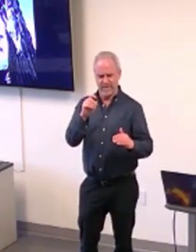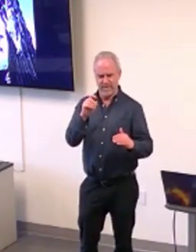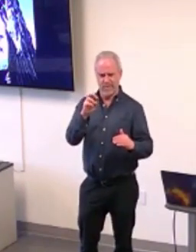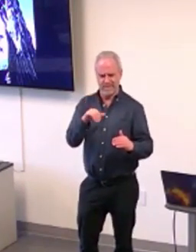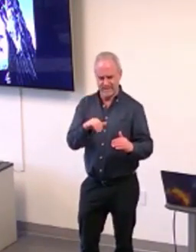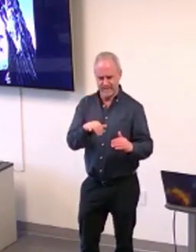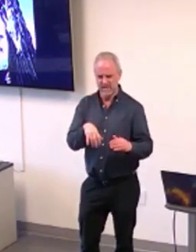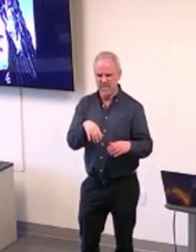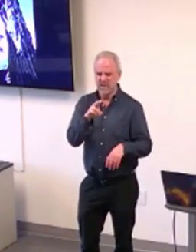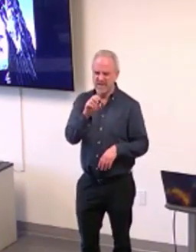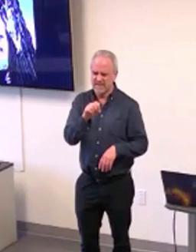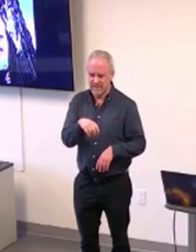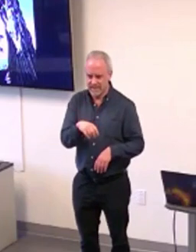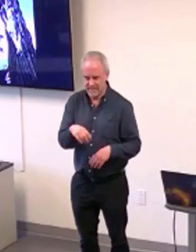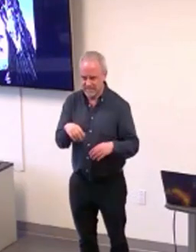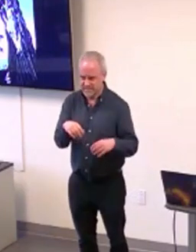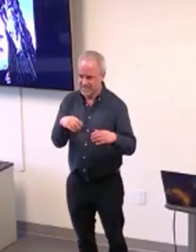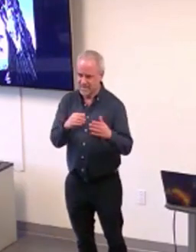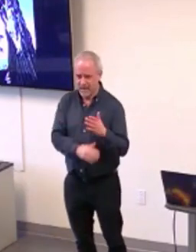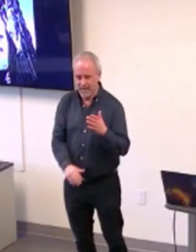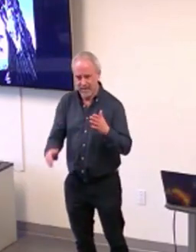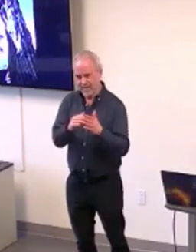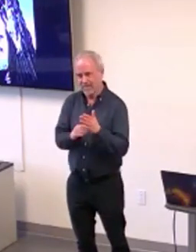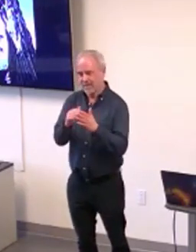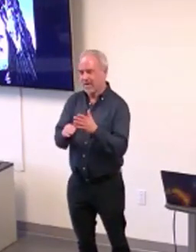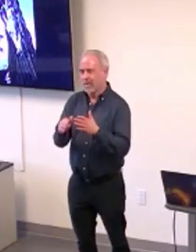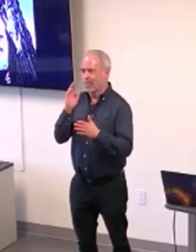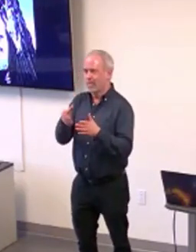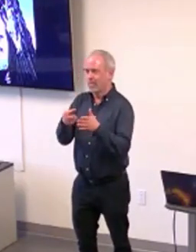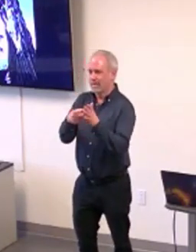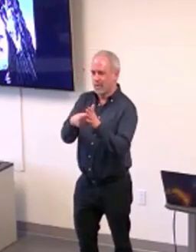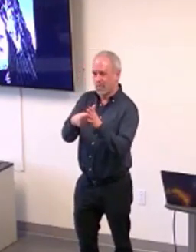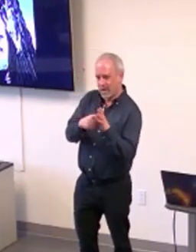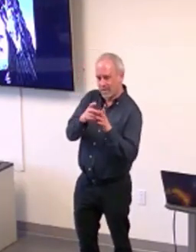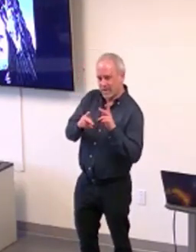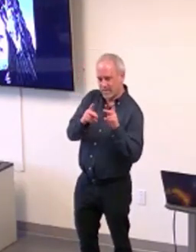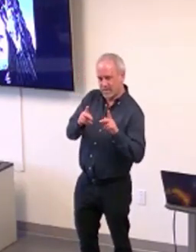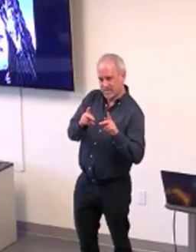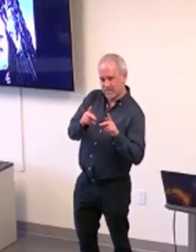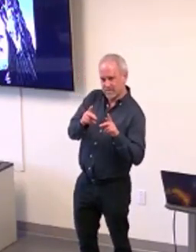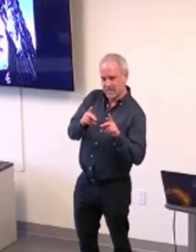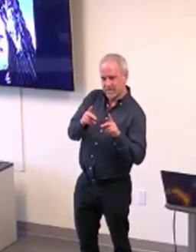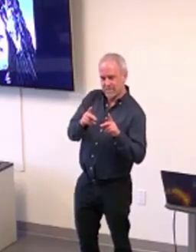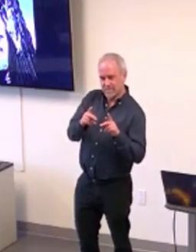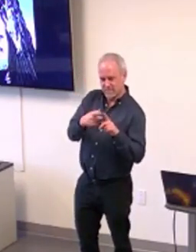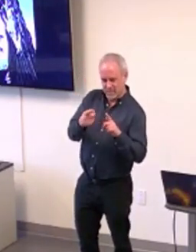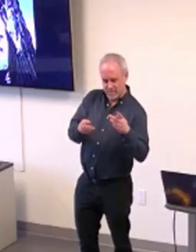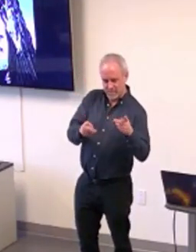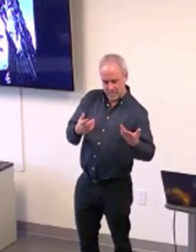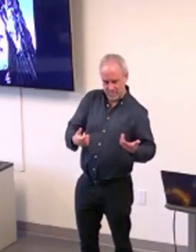Is requiring things of people to survive and thrive. And then quite literally making it impossible for them